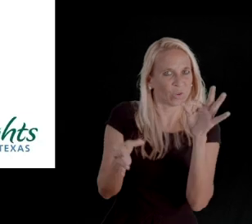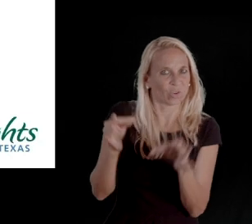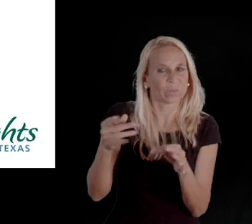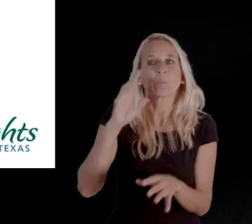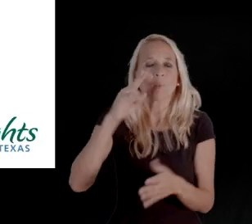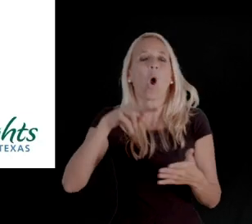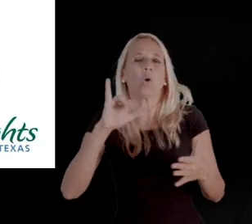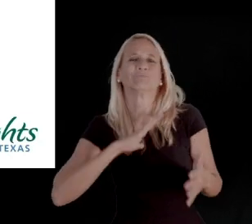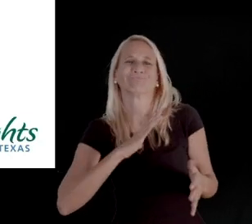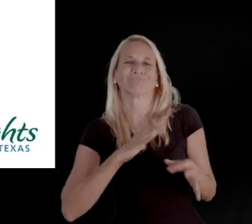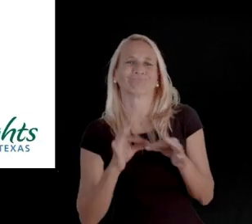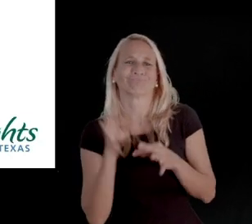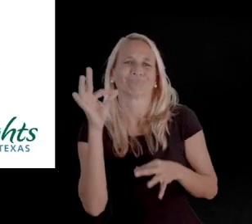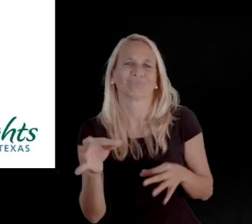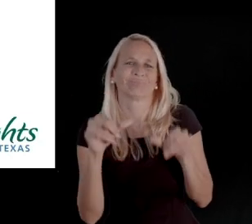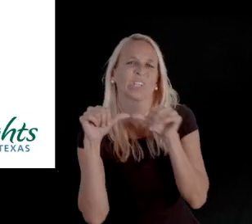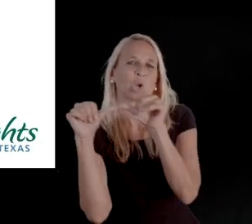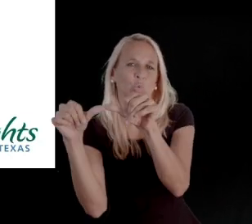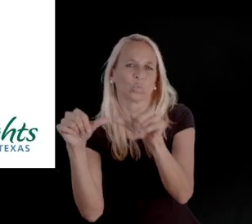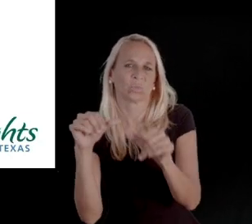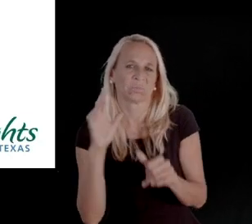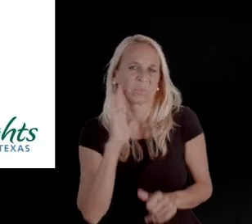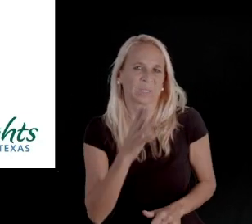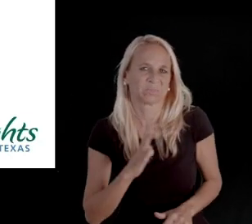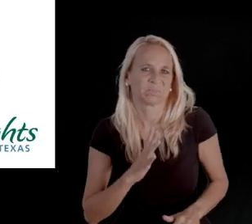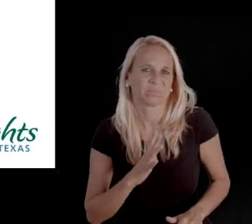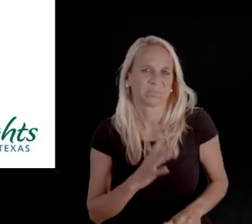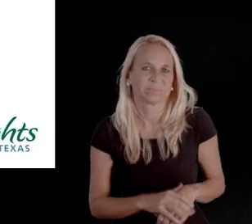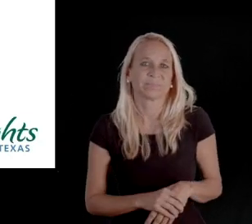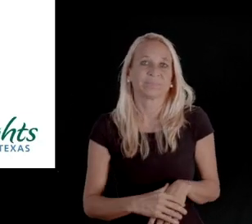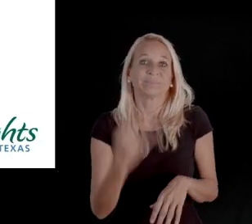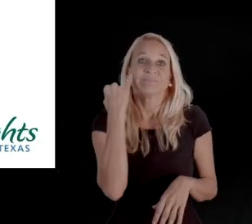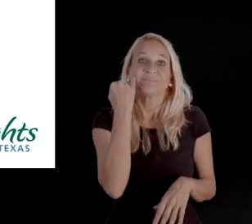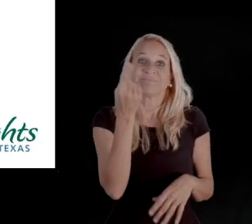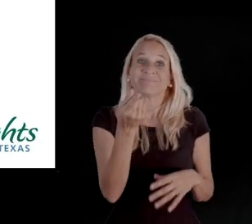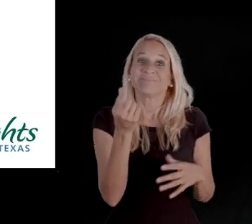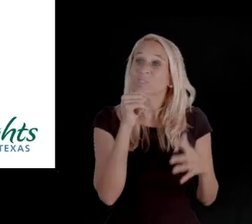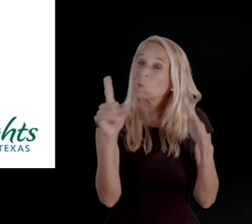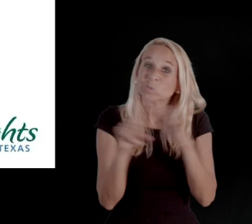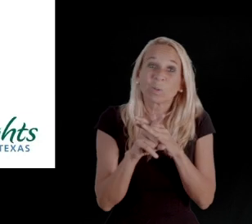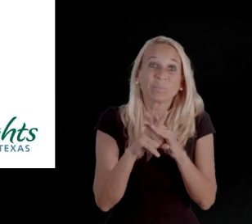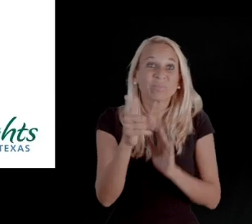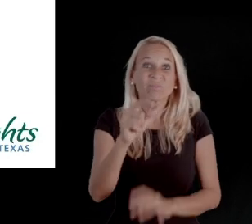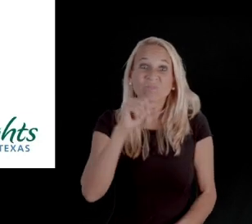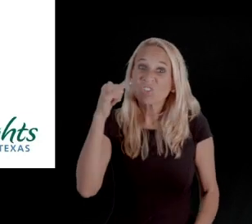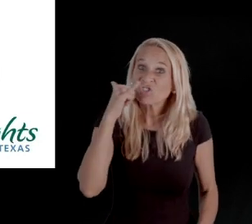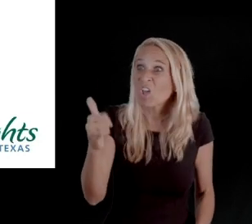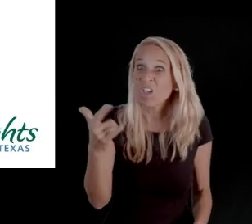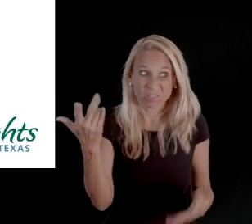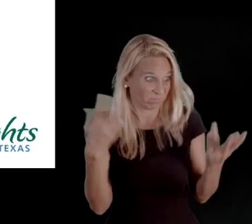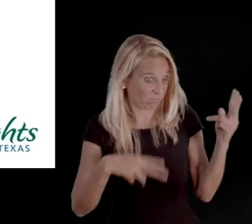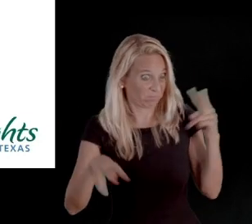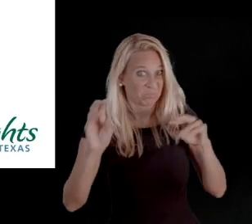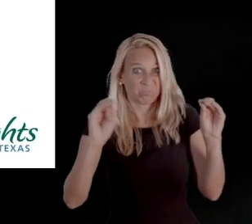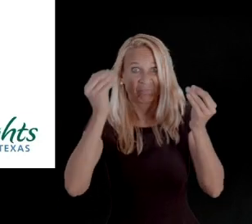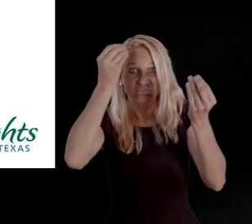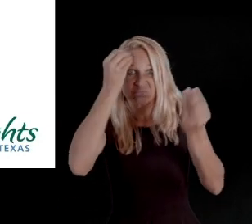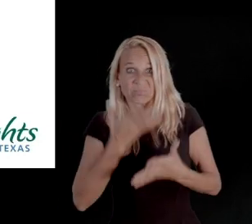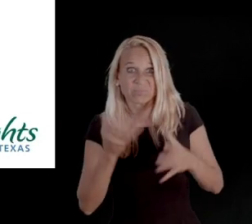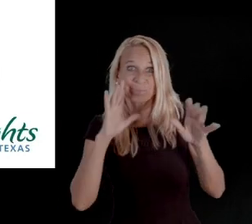'Cause if you do not show up to your hearing, if you don't call in, then they will close your appeal. You can reopen it.